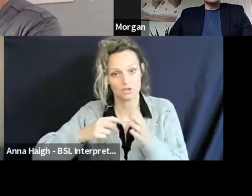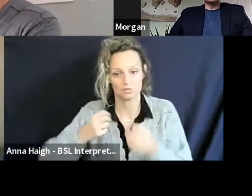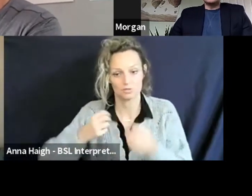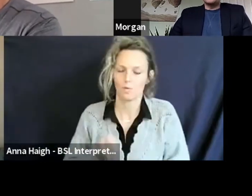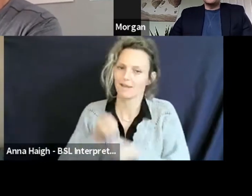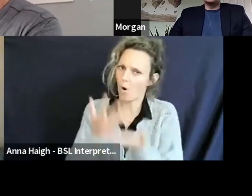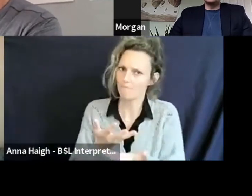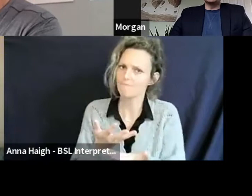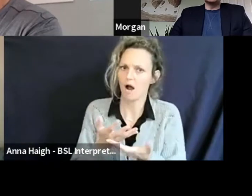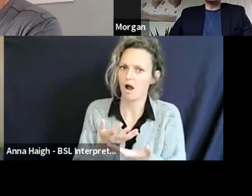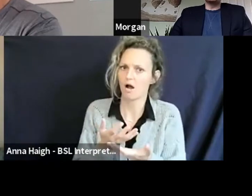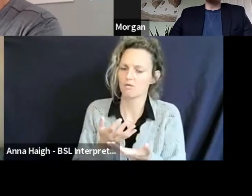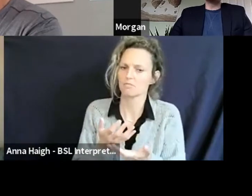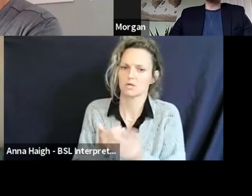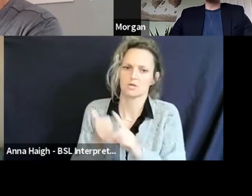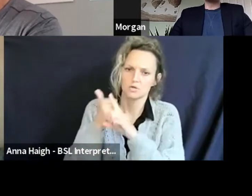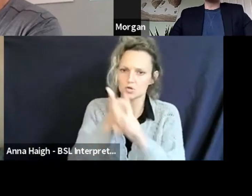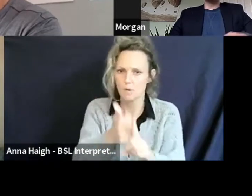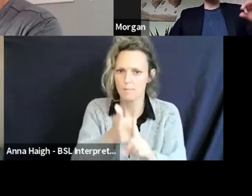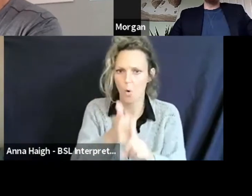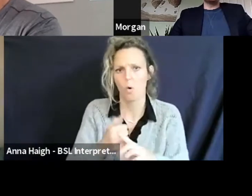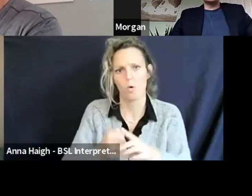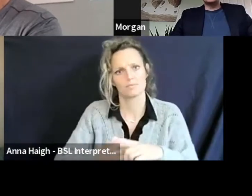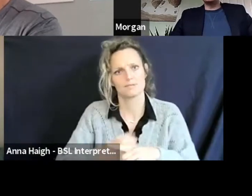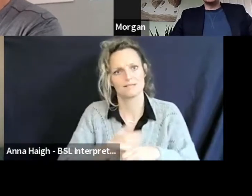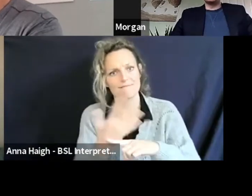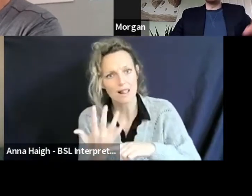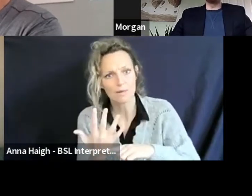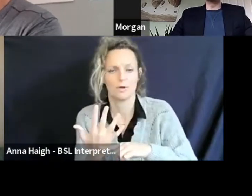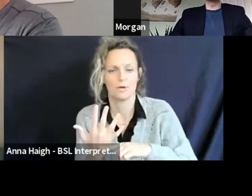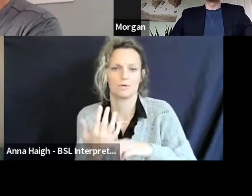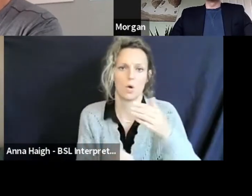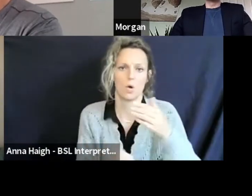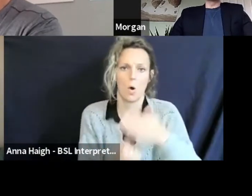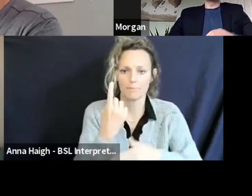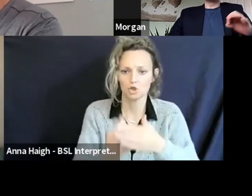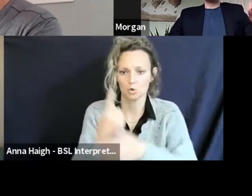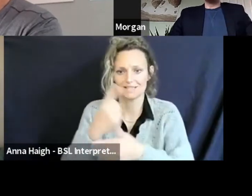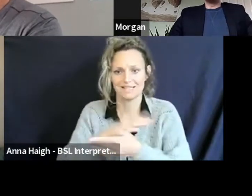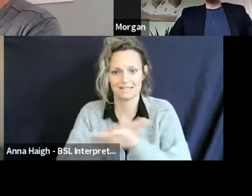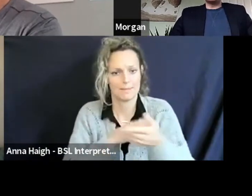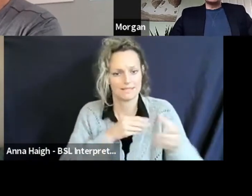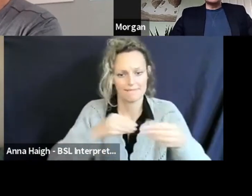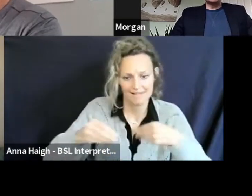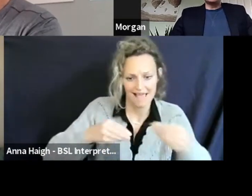In fact, that's probably one of our very unique selling points that we have as an organisation.